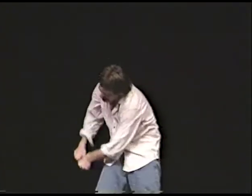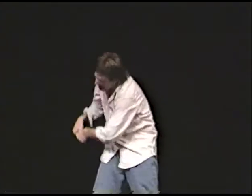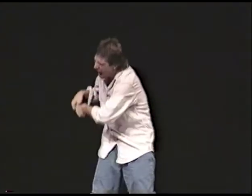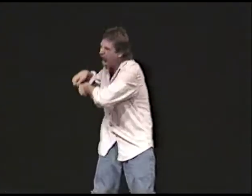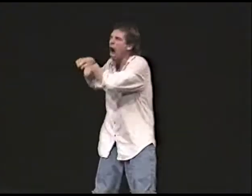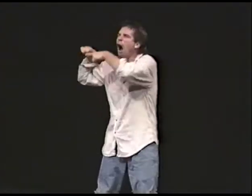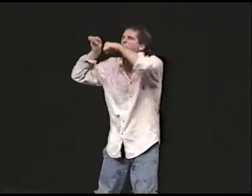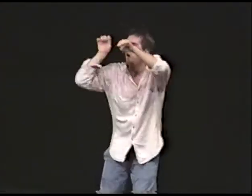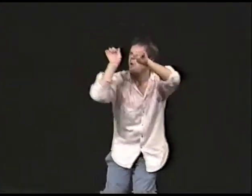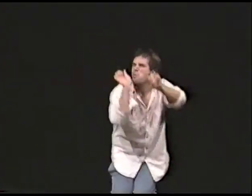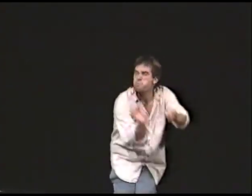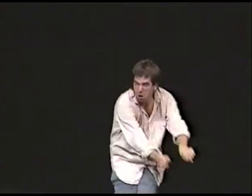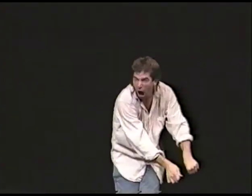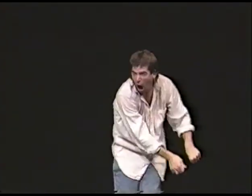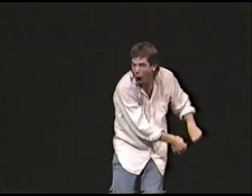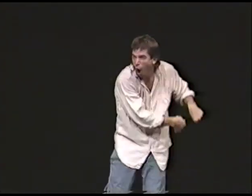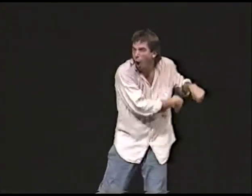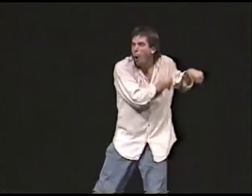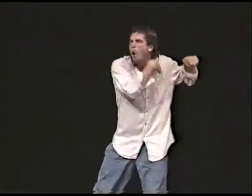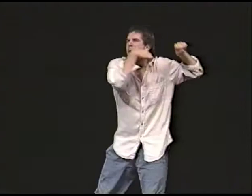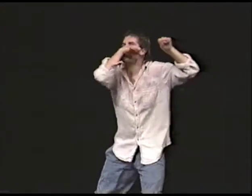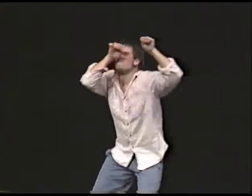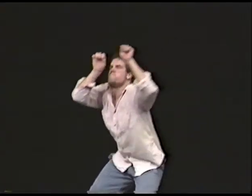[MAKES FRISBEE SOUND]